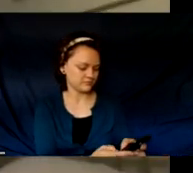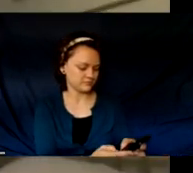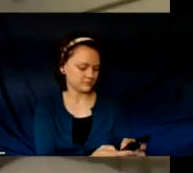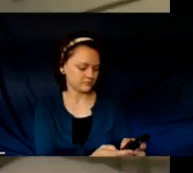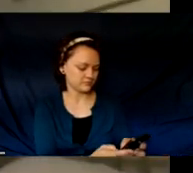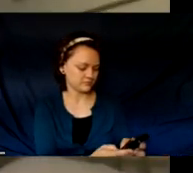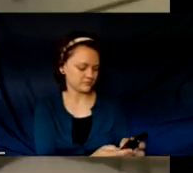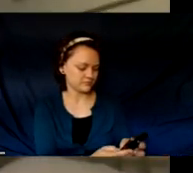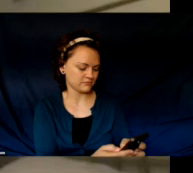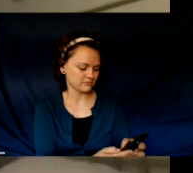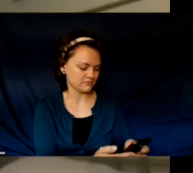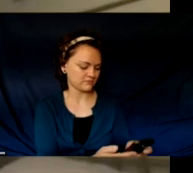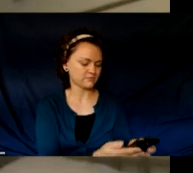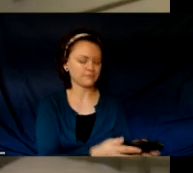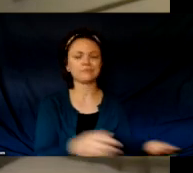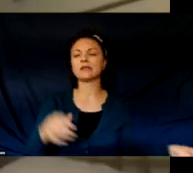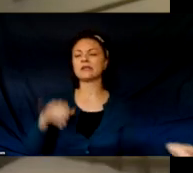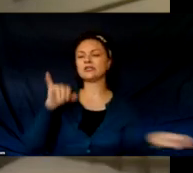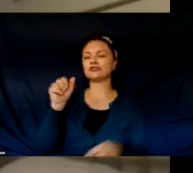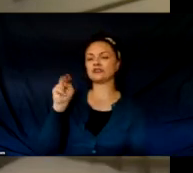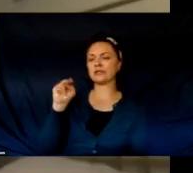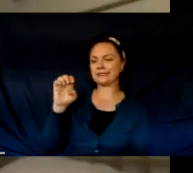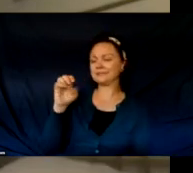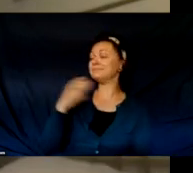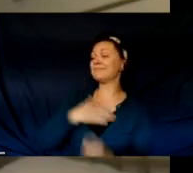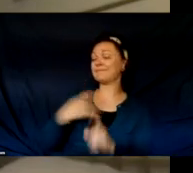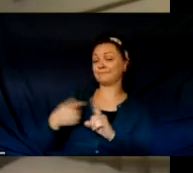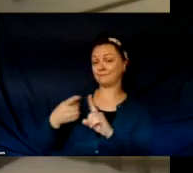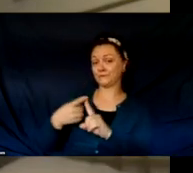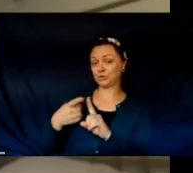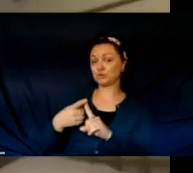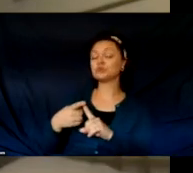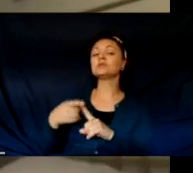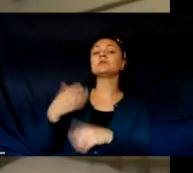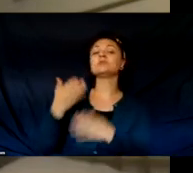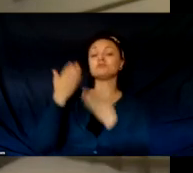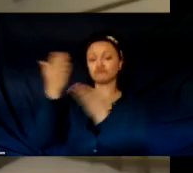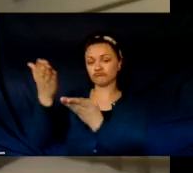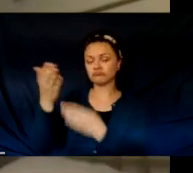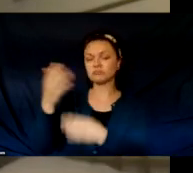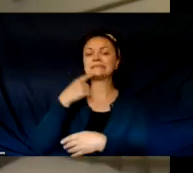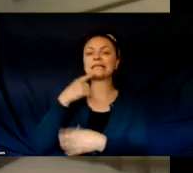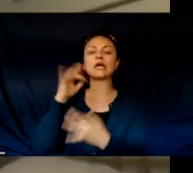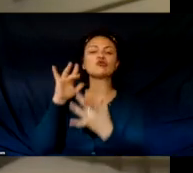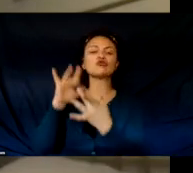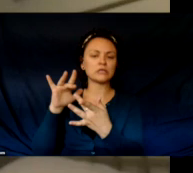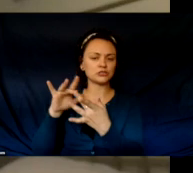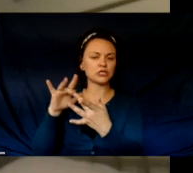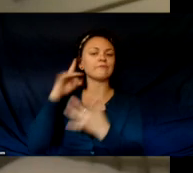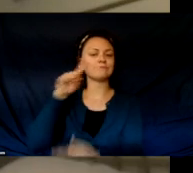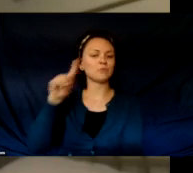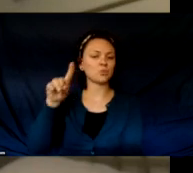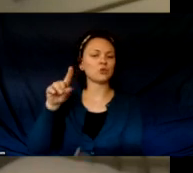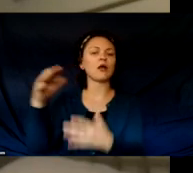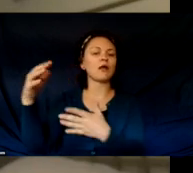My first suggestion would be to reach out to collectives like this one.